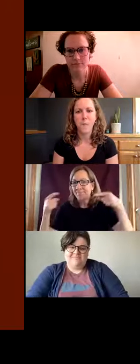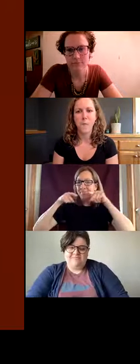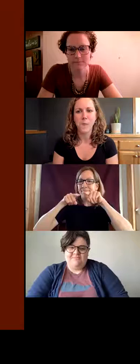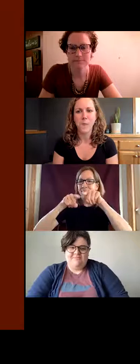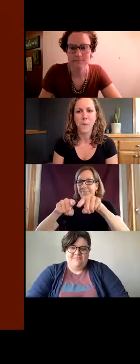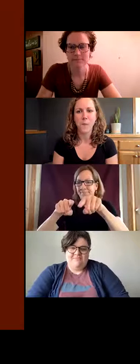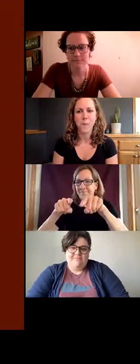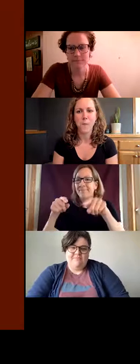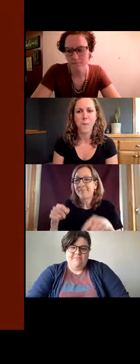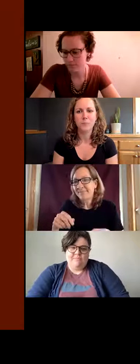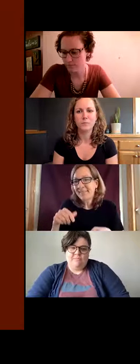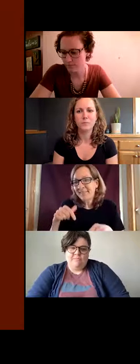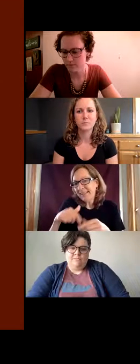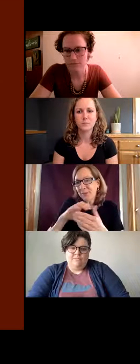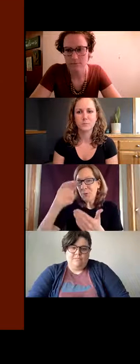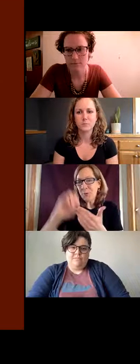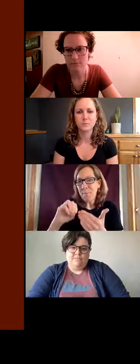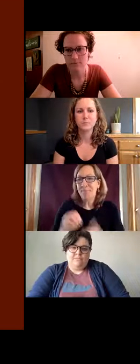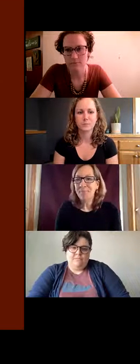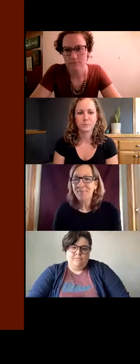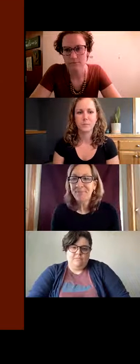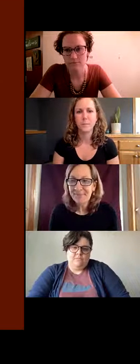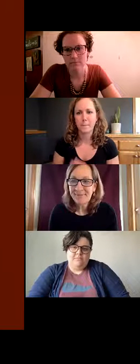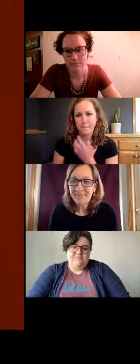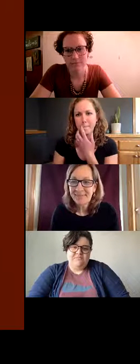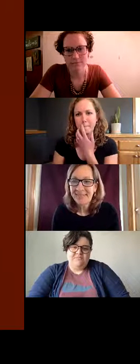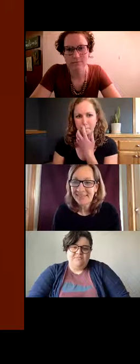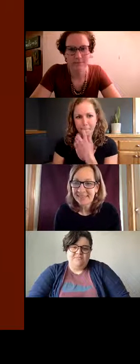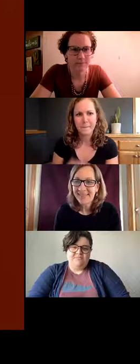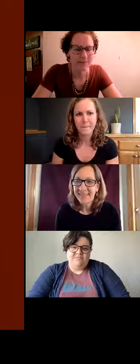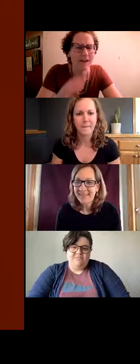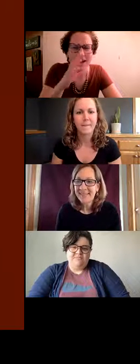both ASL and English that parallels each other. We use that curriculum.